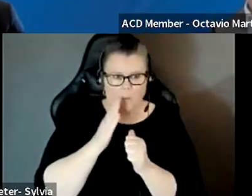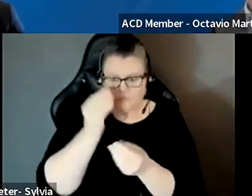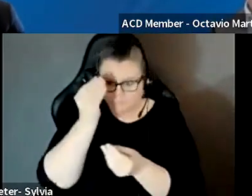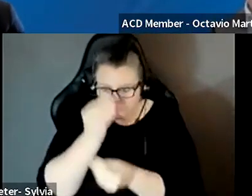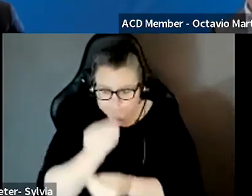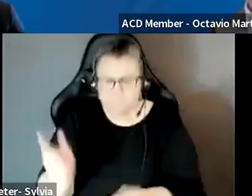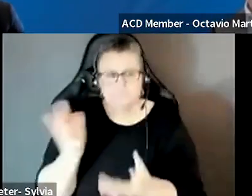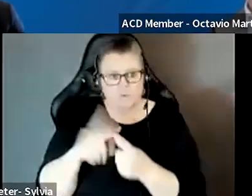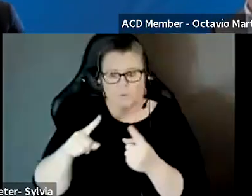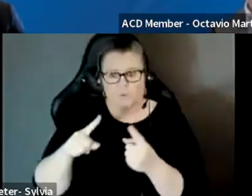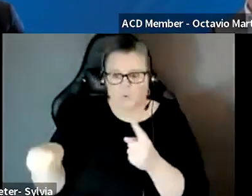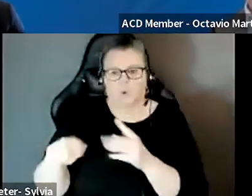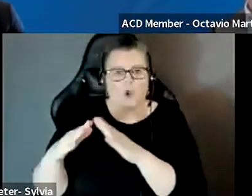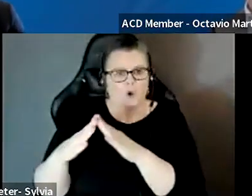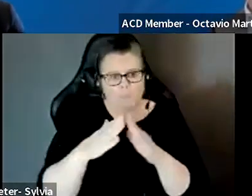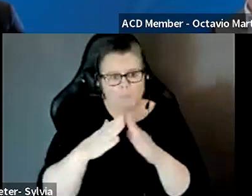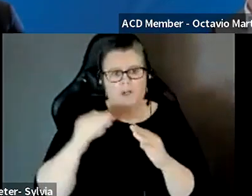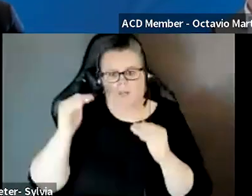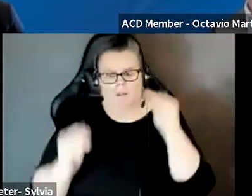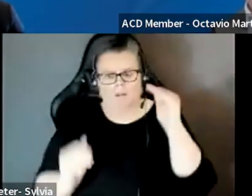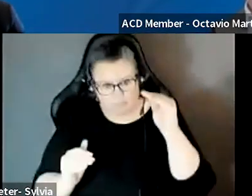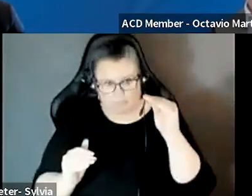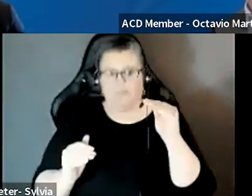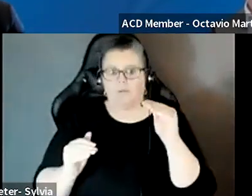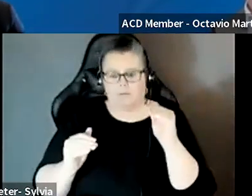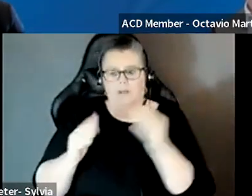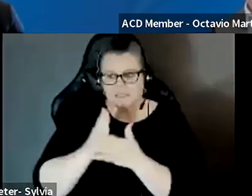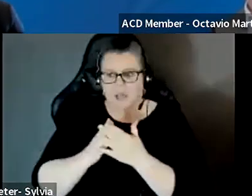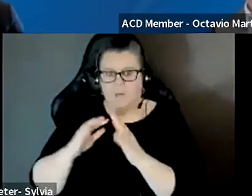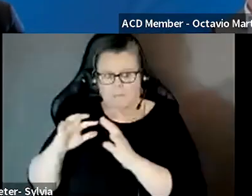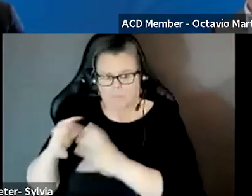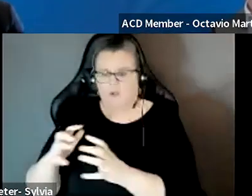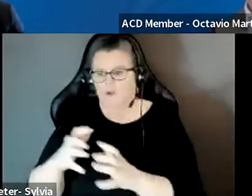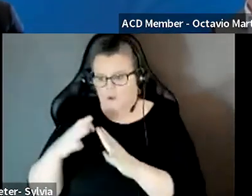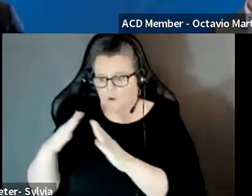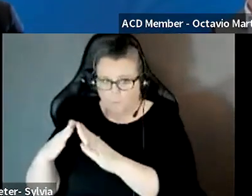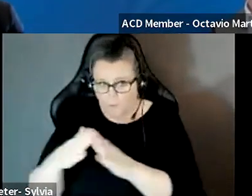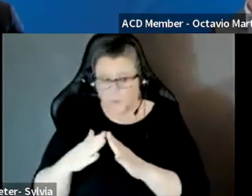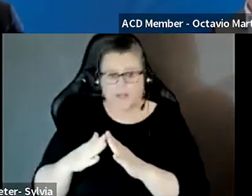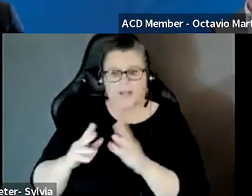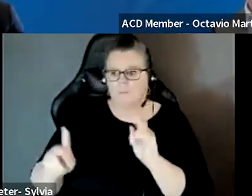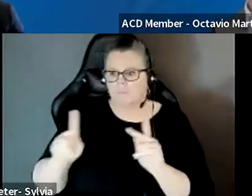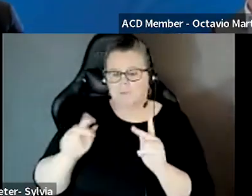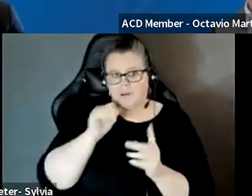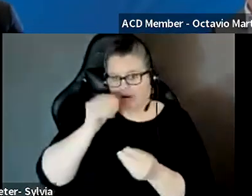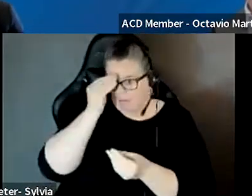so disproportionately impacted throughout the pandemic. Because I think -- you know, the -- for people who have access to the information,